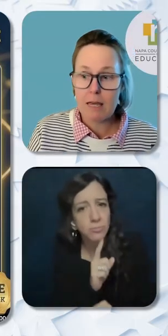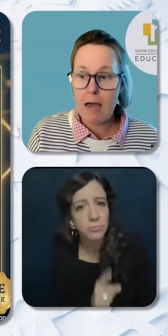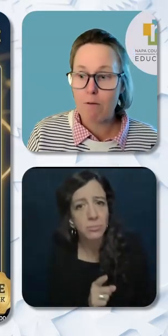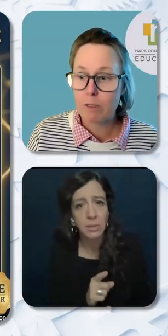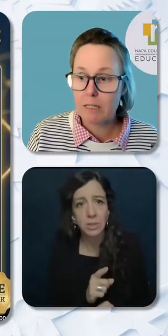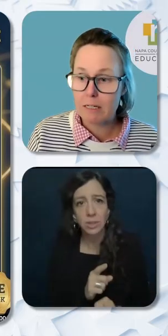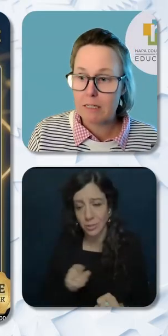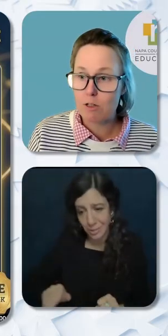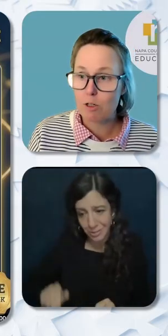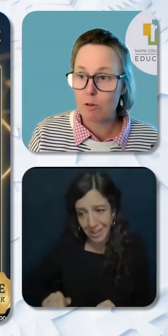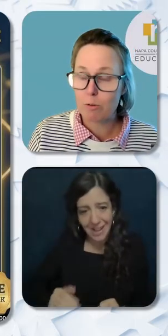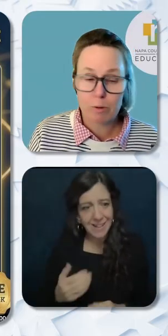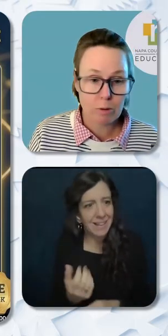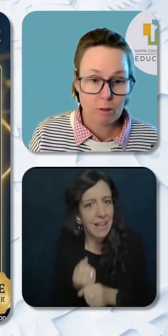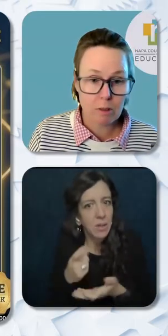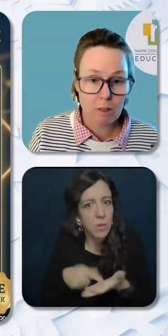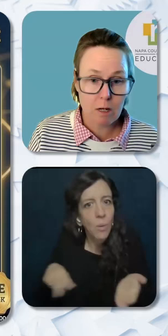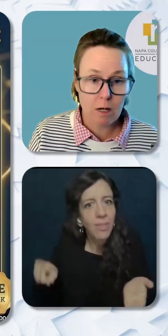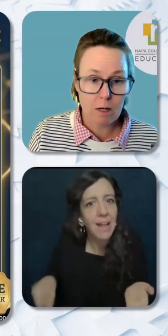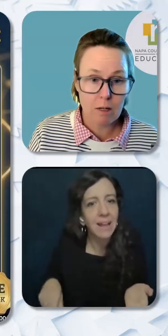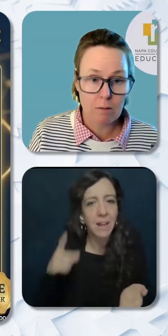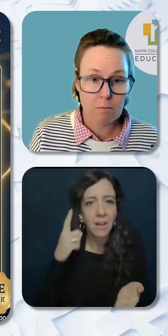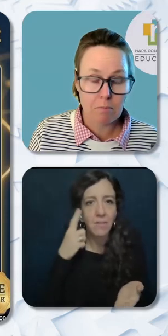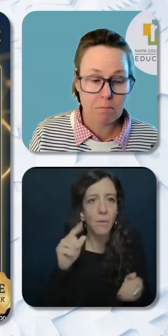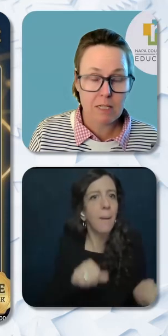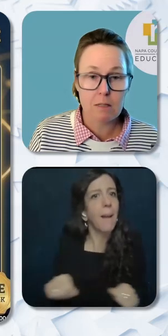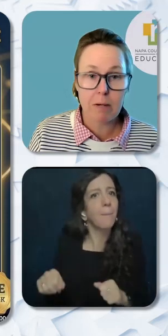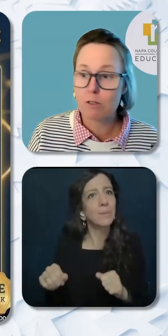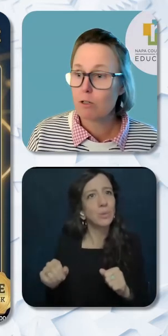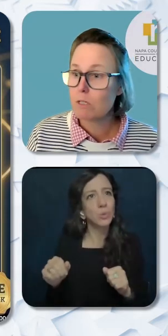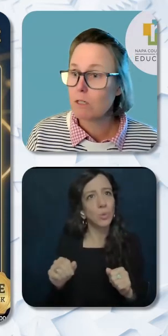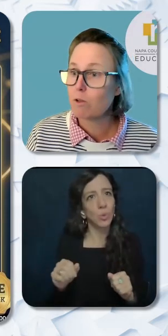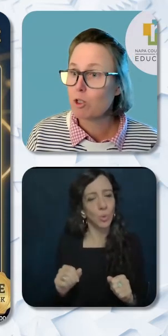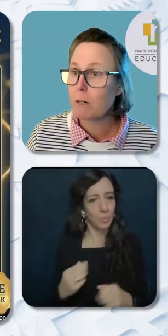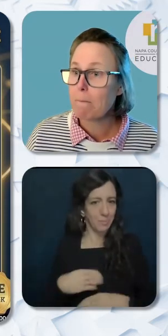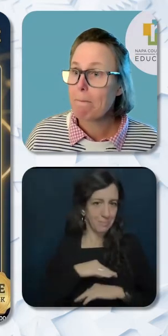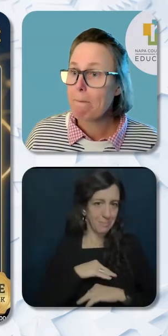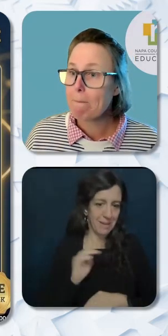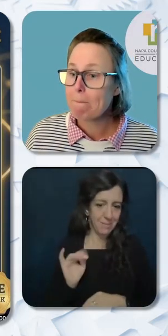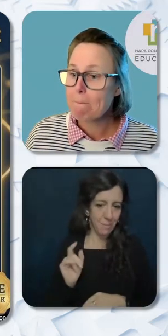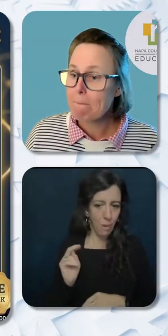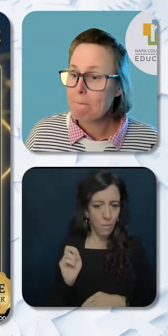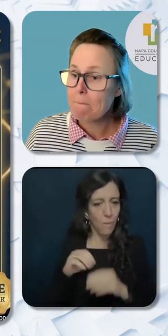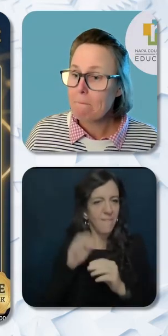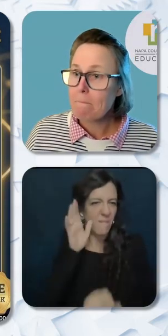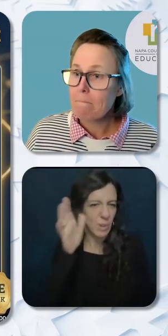That they have what they need to… Meet the milestones in the future.